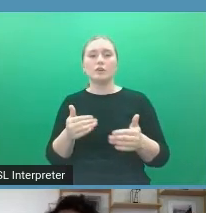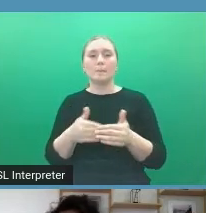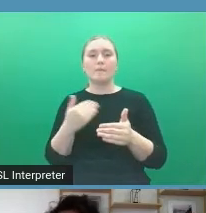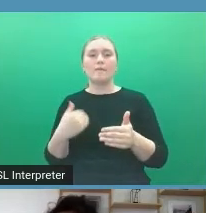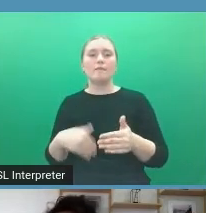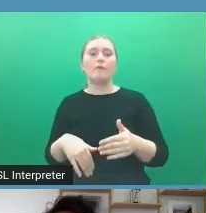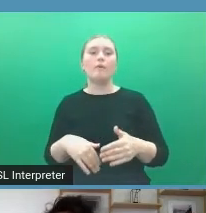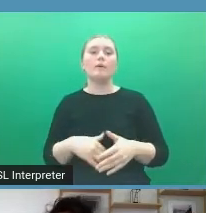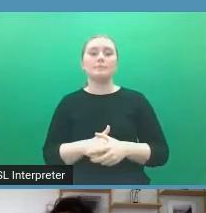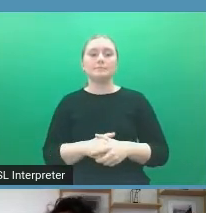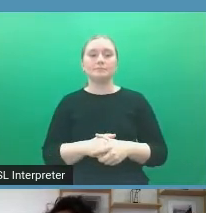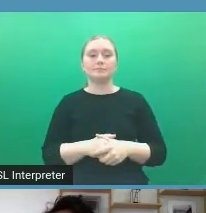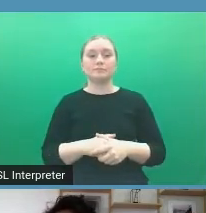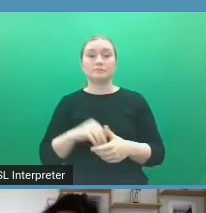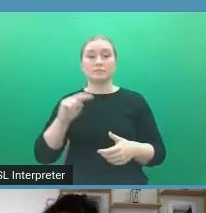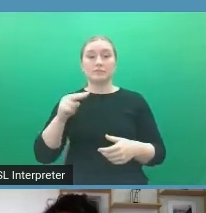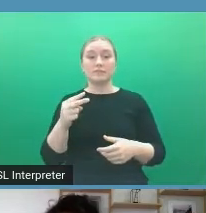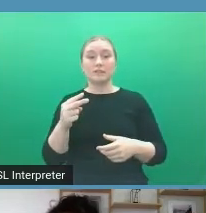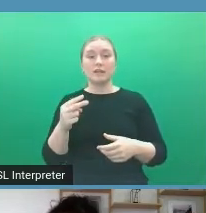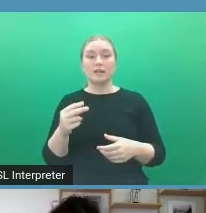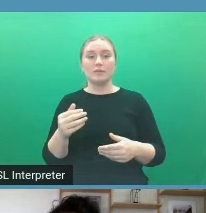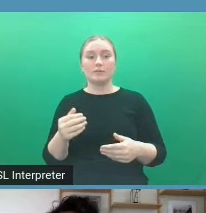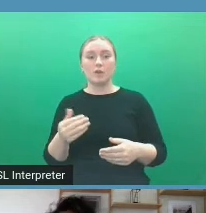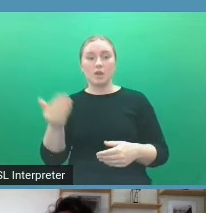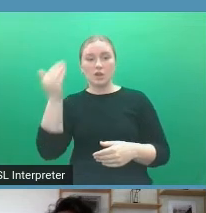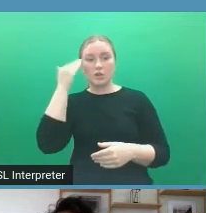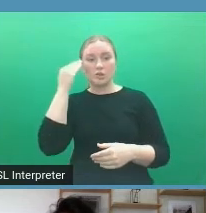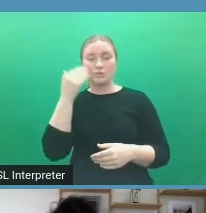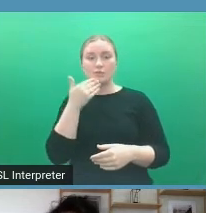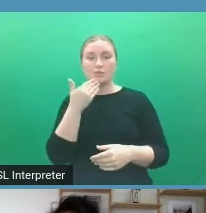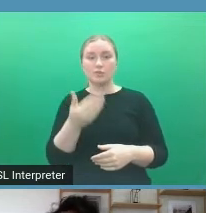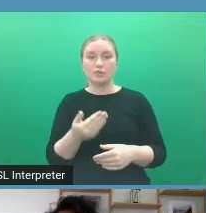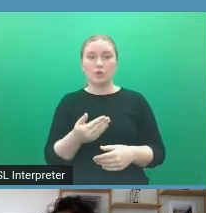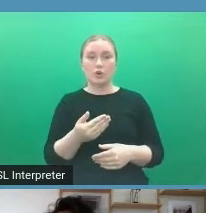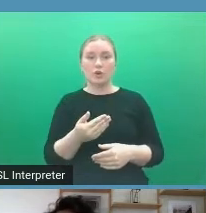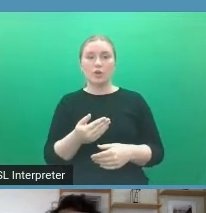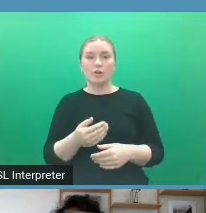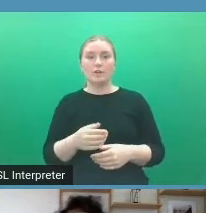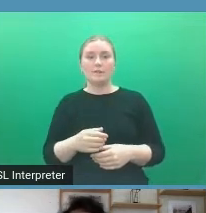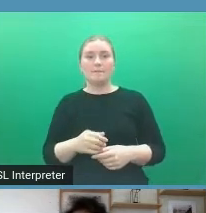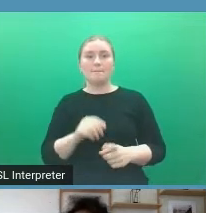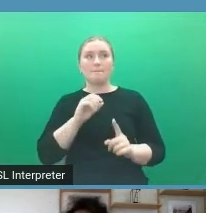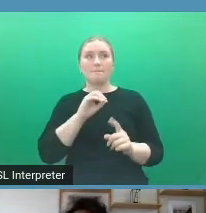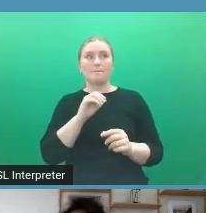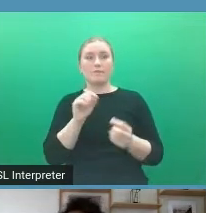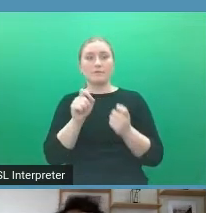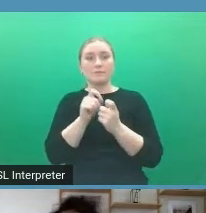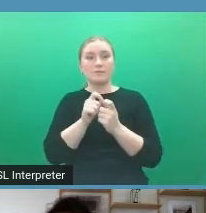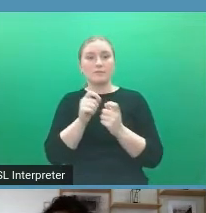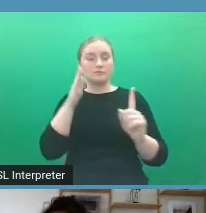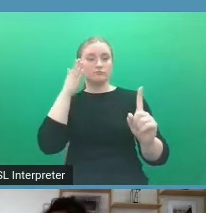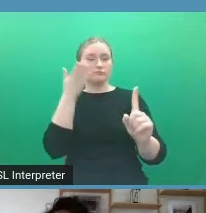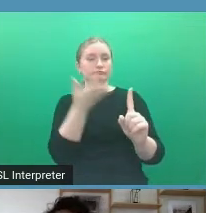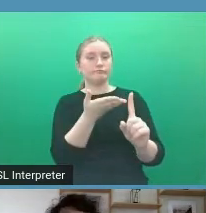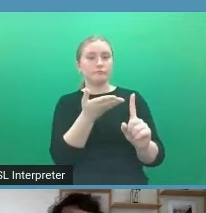one, we thought it would be good to highlight this as a concept. So all visual description is is the